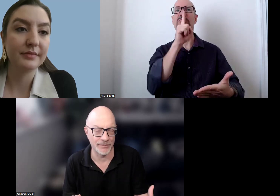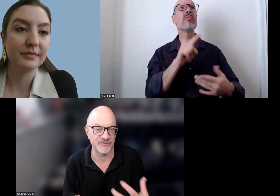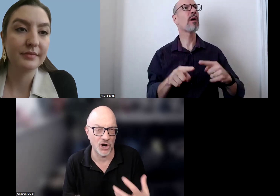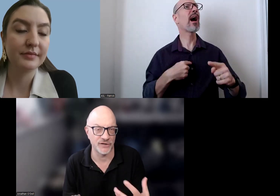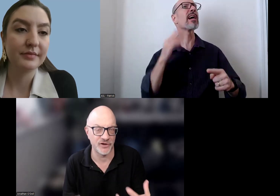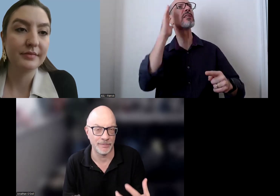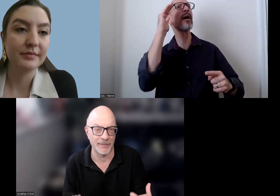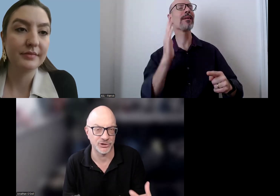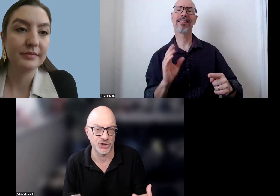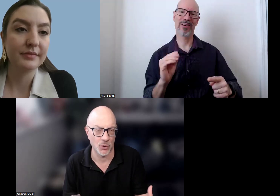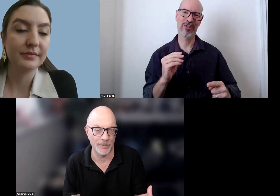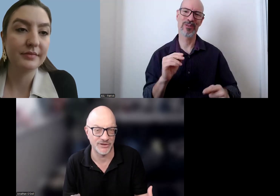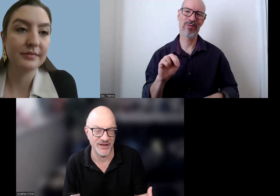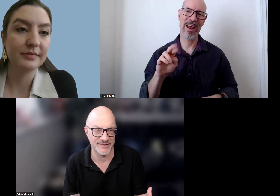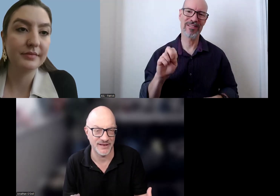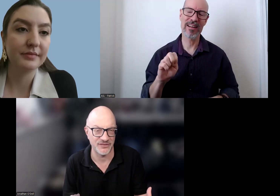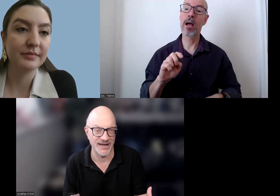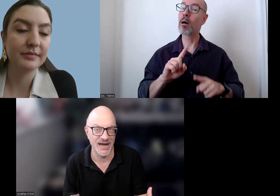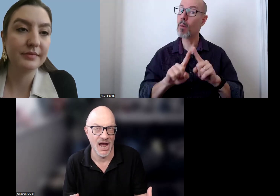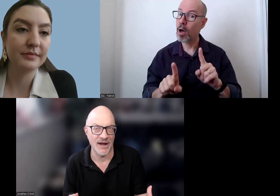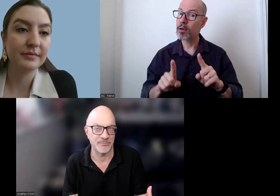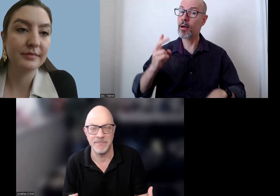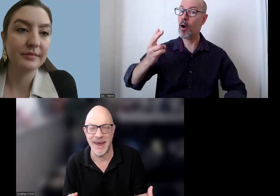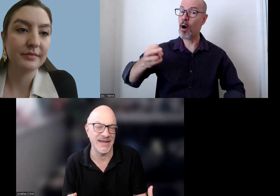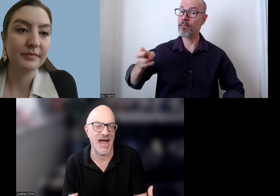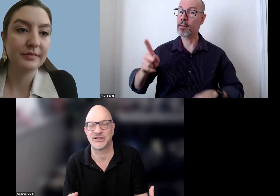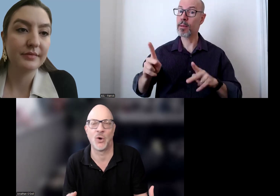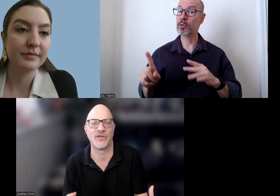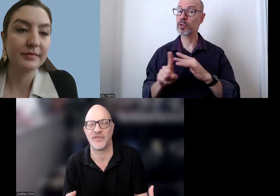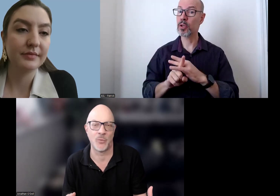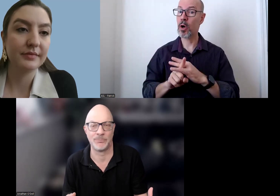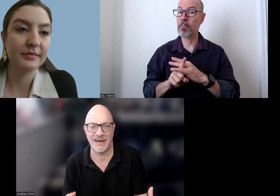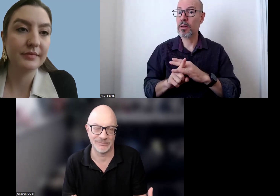be ASL there, but it is common for hard-of-hearing people to show up to things that they may